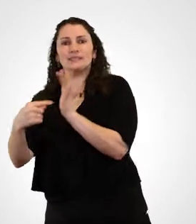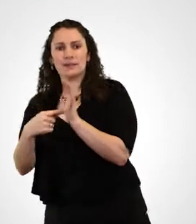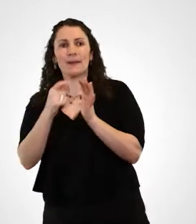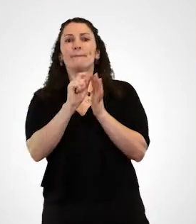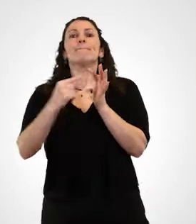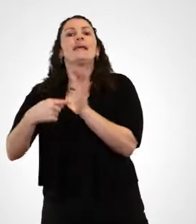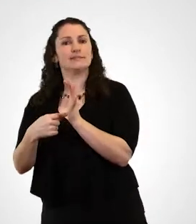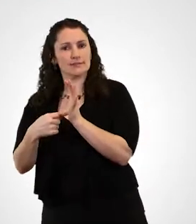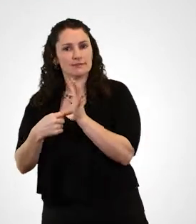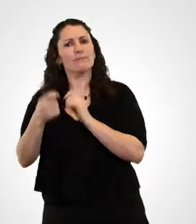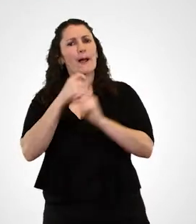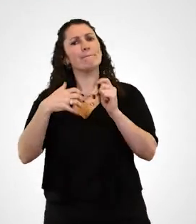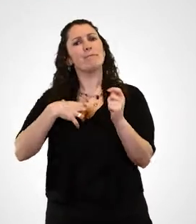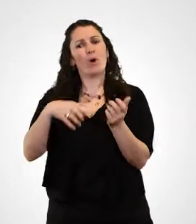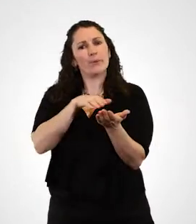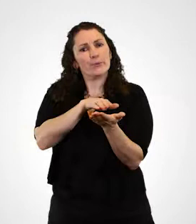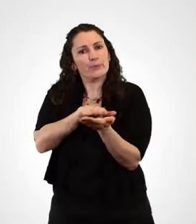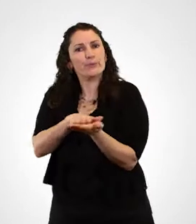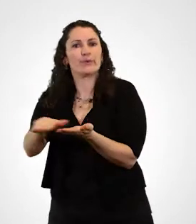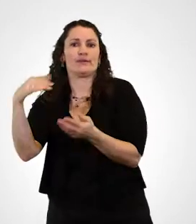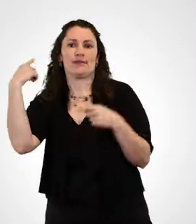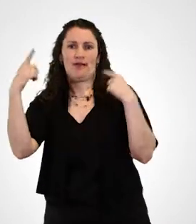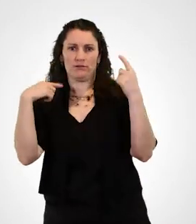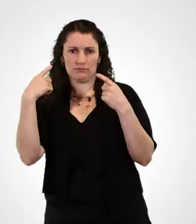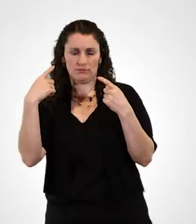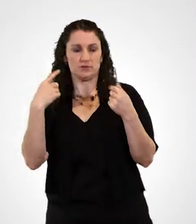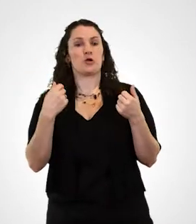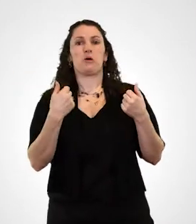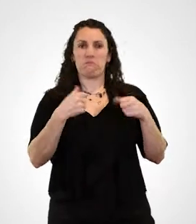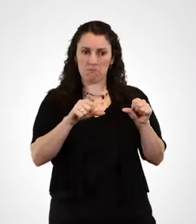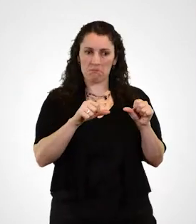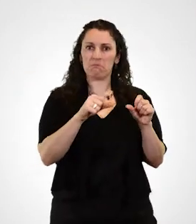and then as the children are able to move to text and to graphemes,